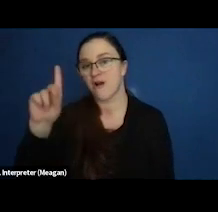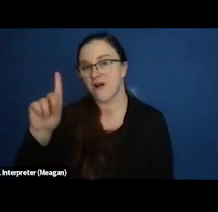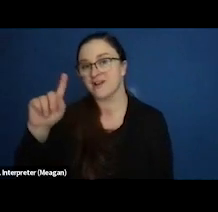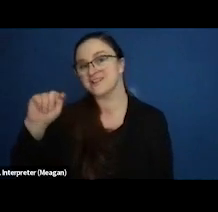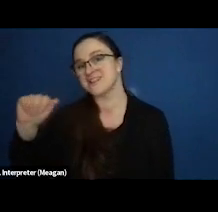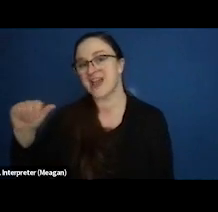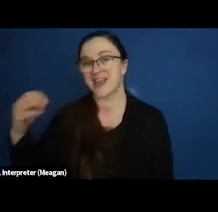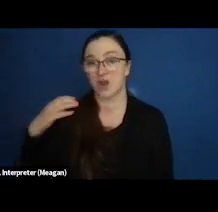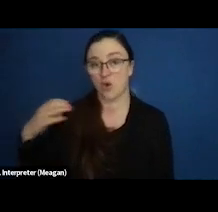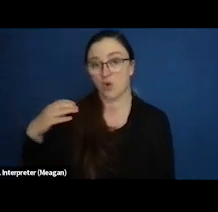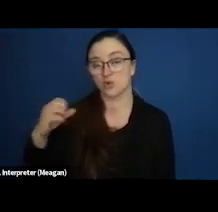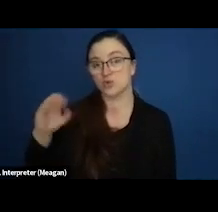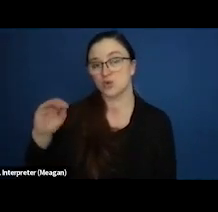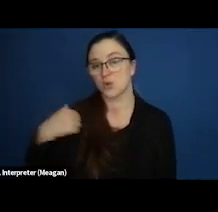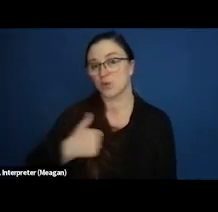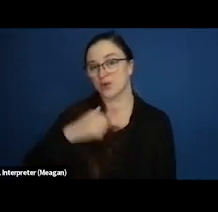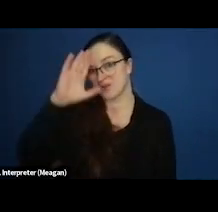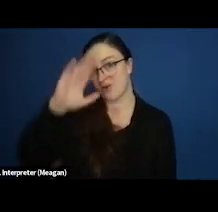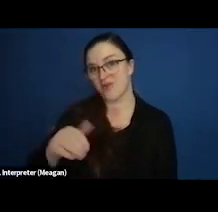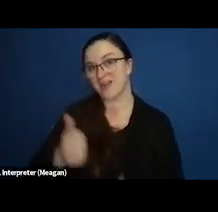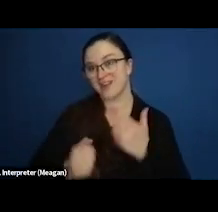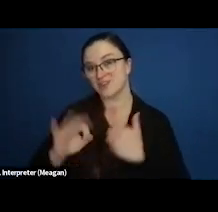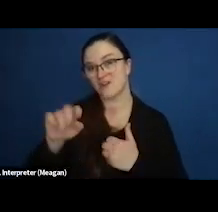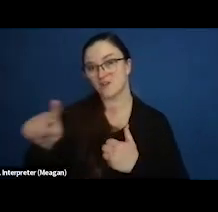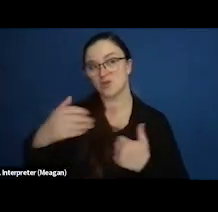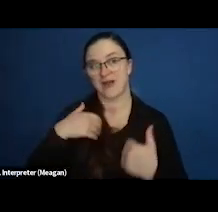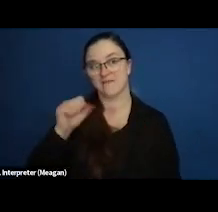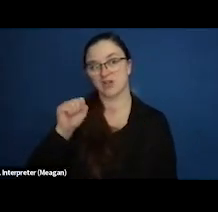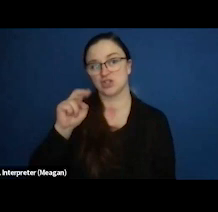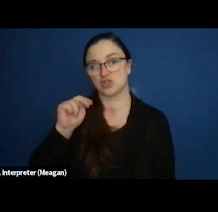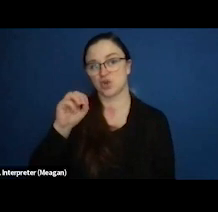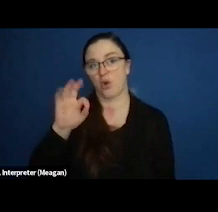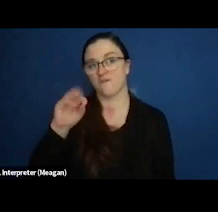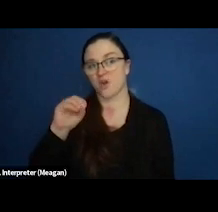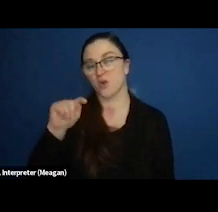so we know that each of you all have a SNOFO TA team that's working with you.